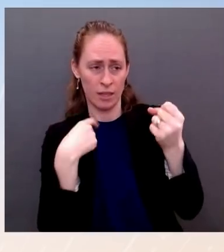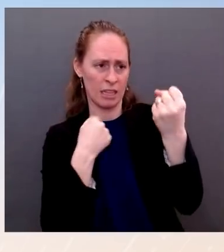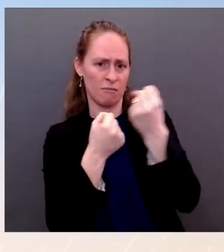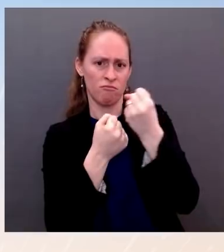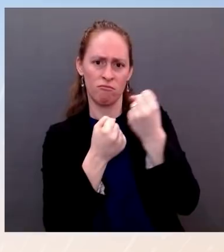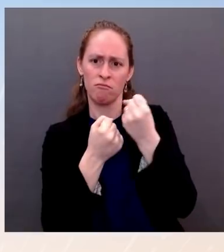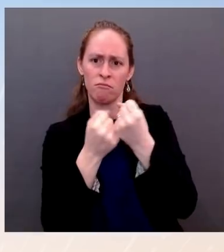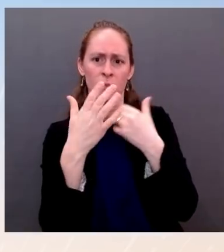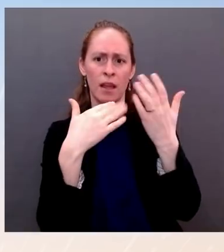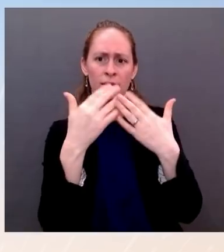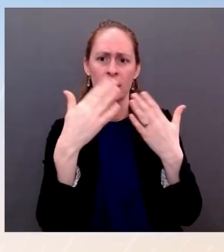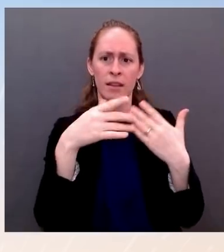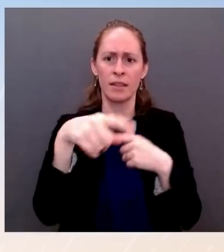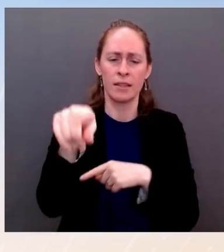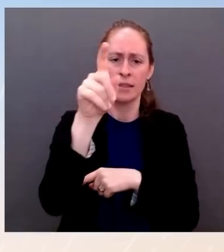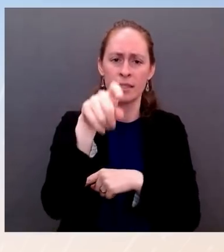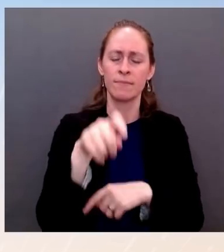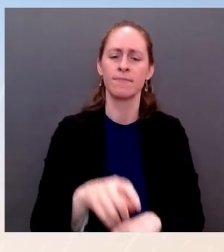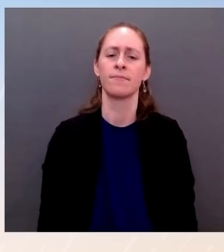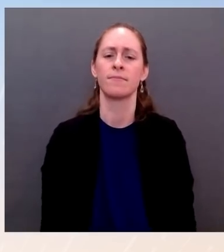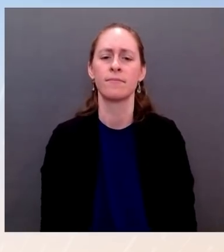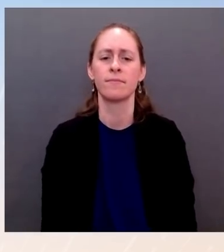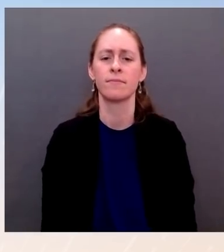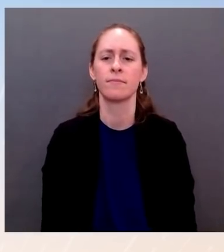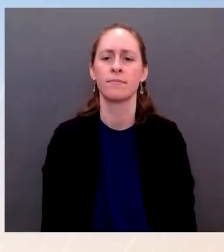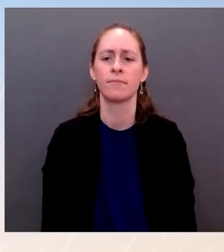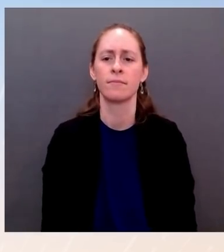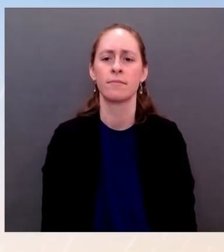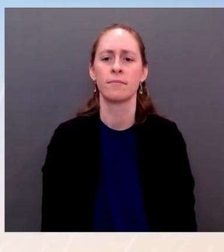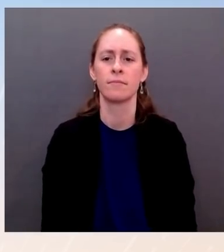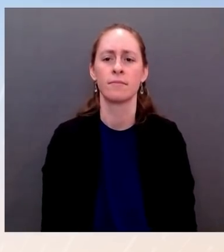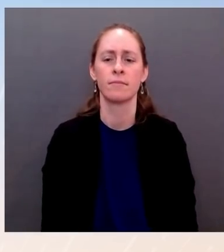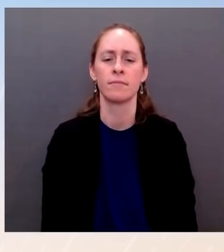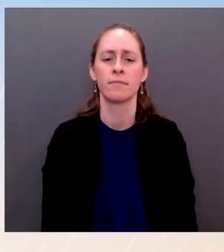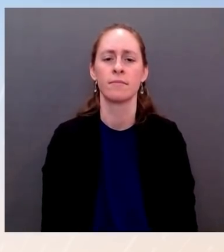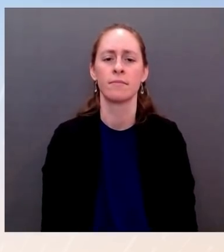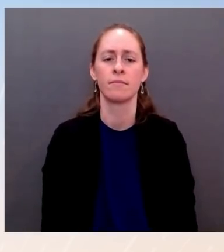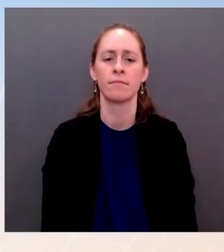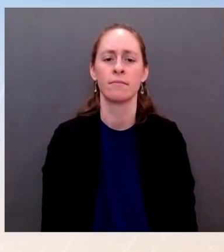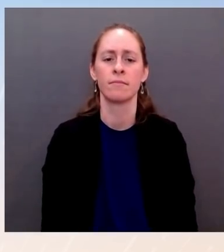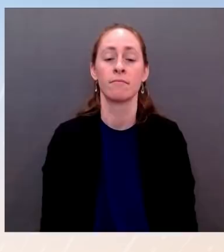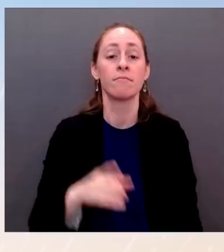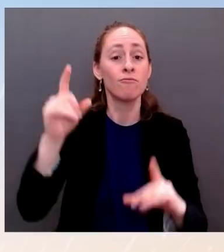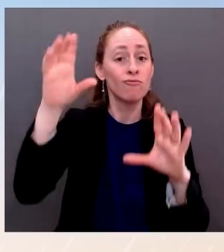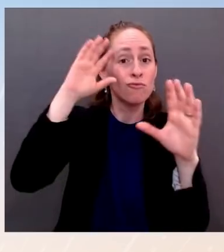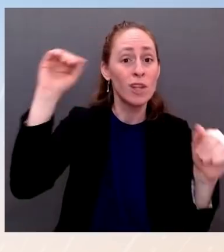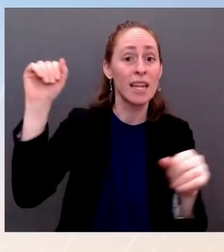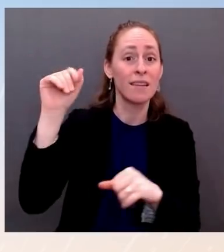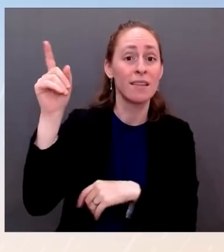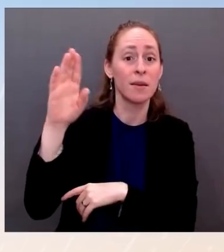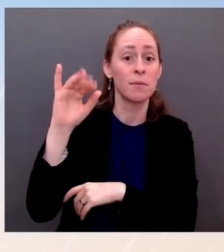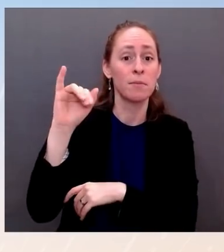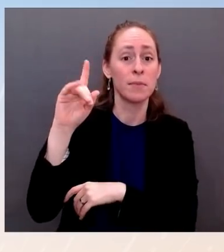President Biden and his team will remain in close contact with our allies and partners to coordinate both on the potential for diplomacy